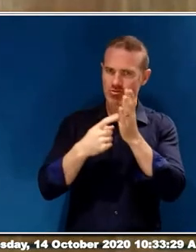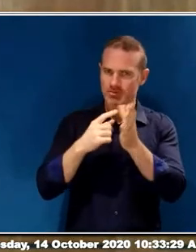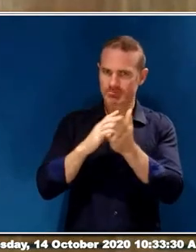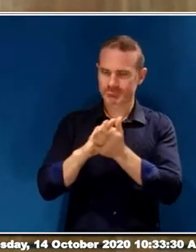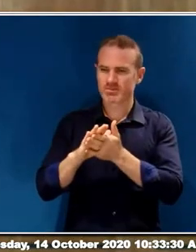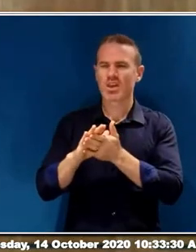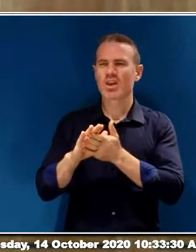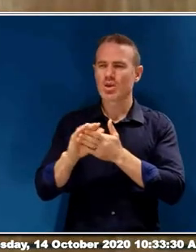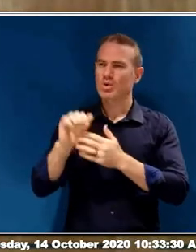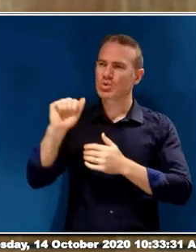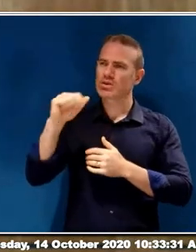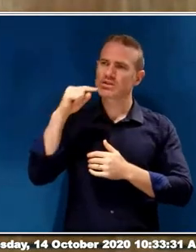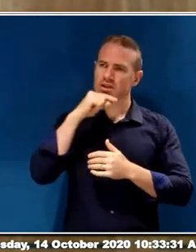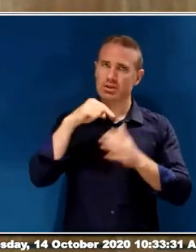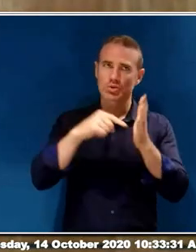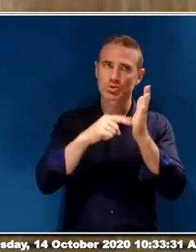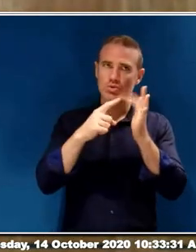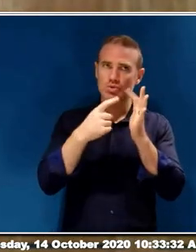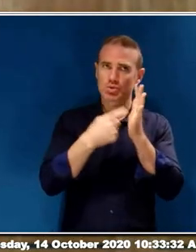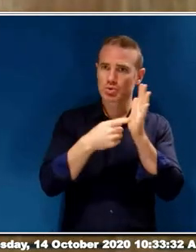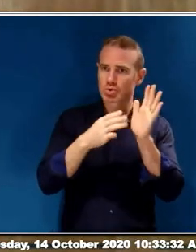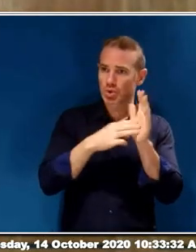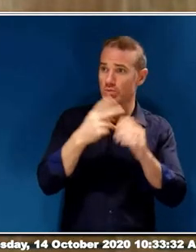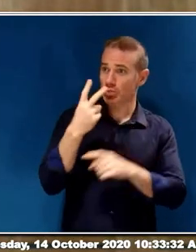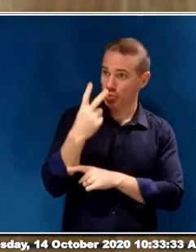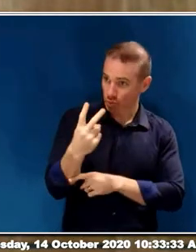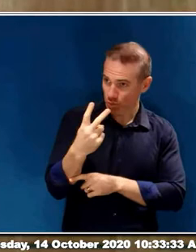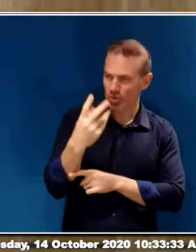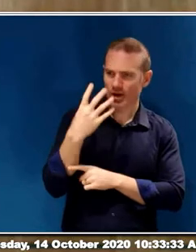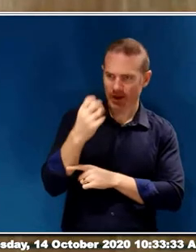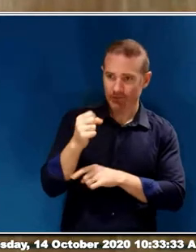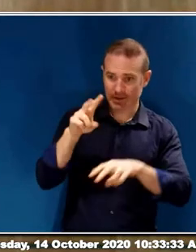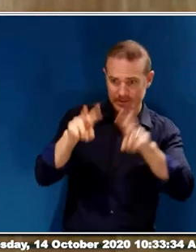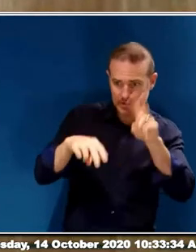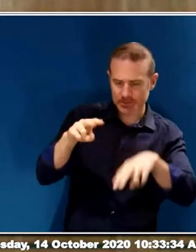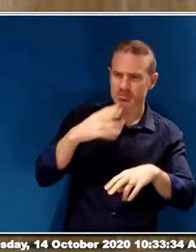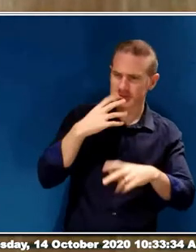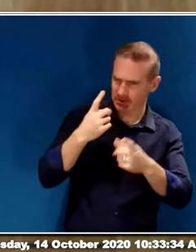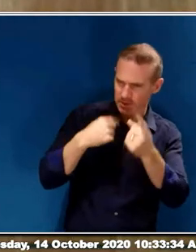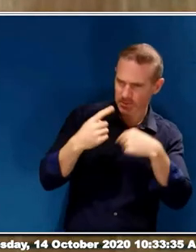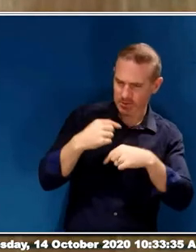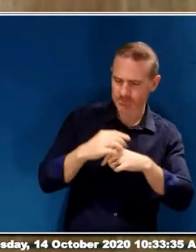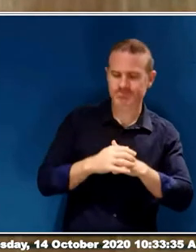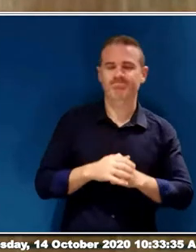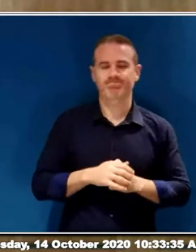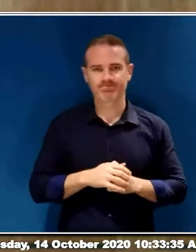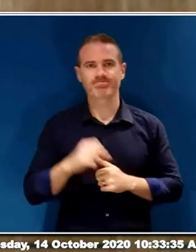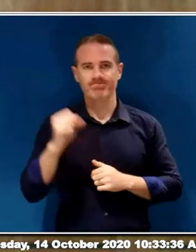Can you tell us about that? Yes. So the current HOSEs at the time recognised that Kobe was